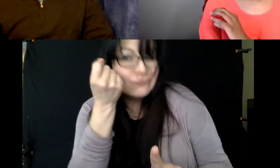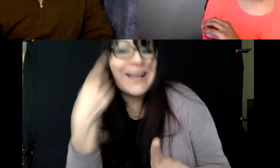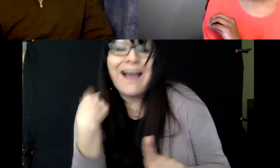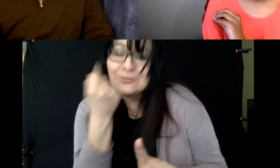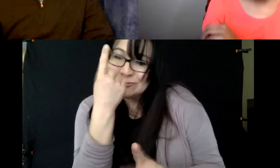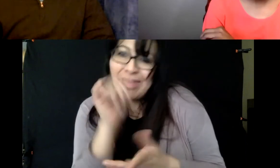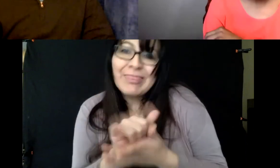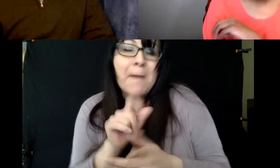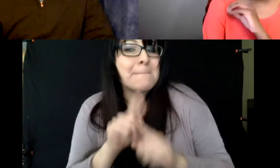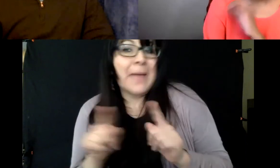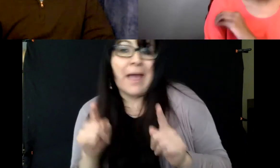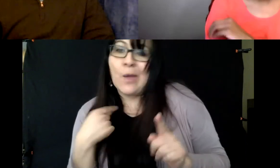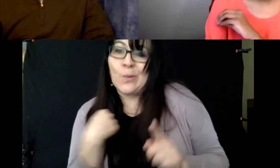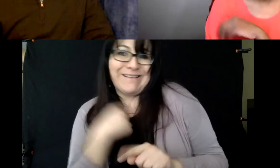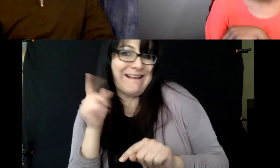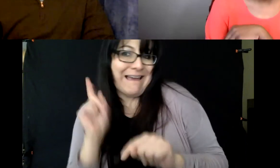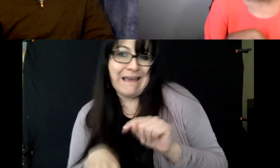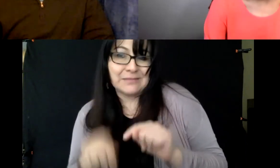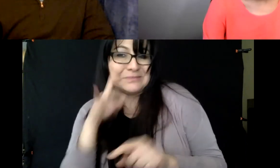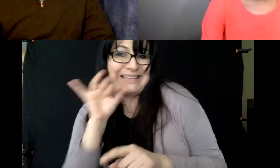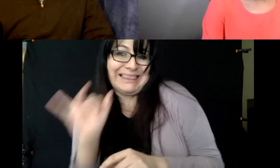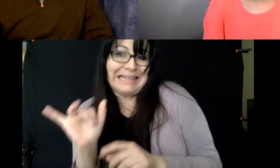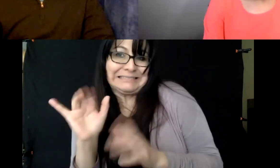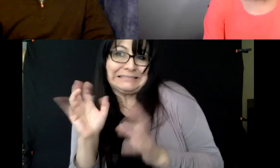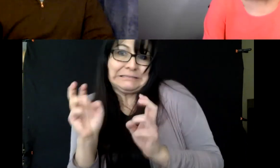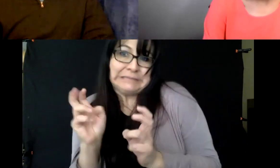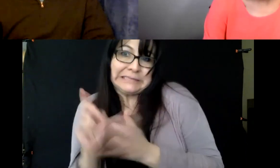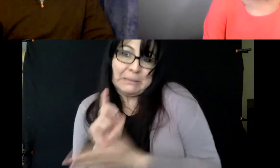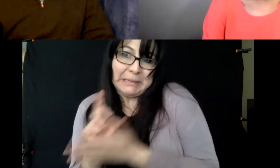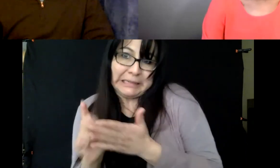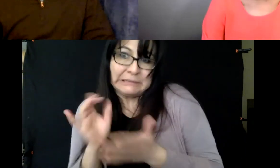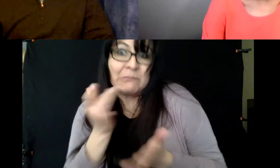interpreters have based around culture and they said they understood but they could not because